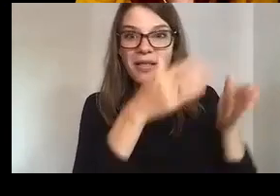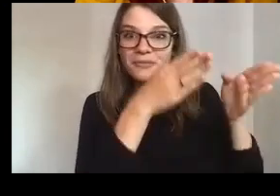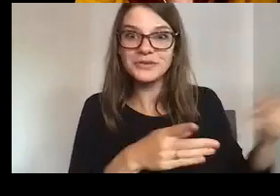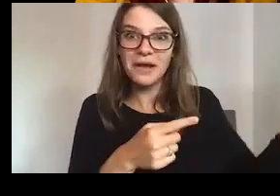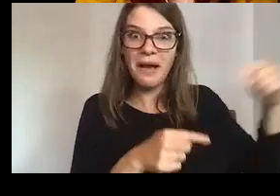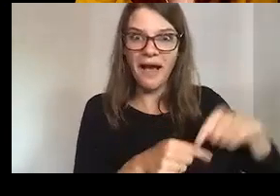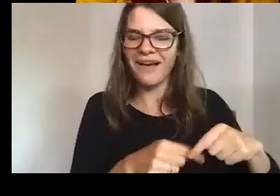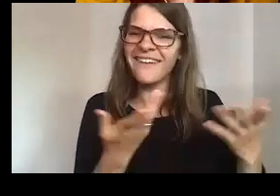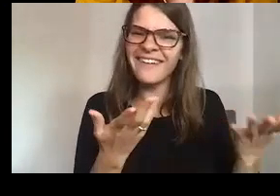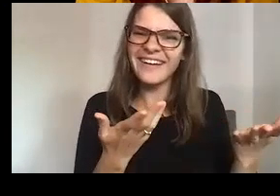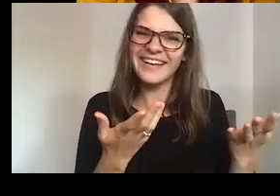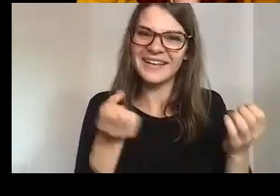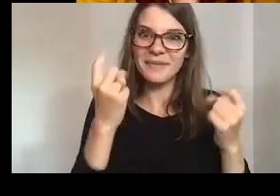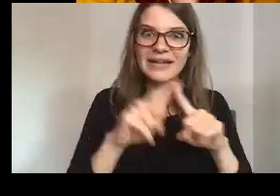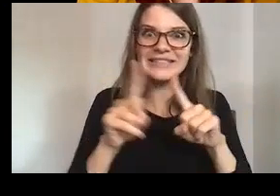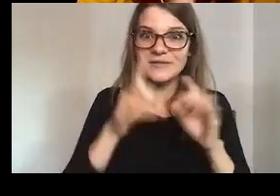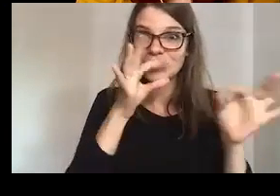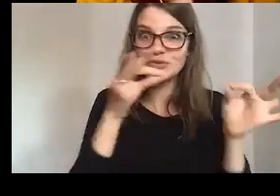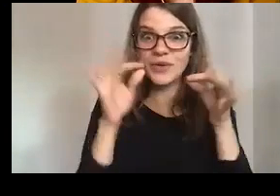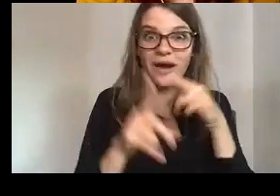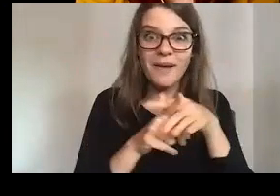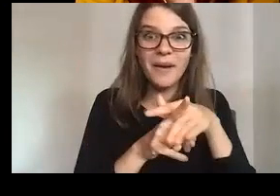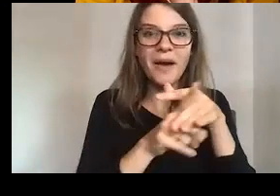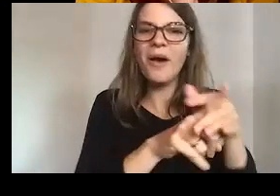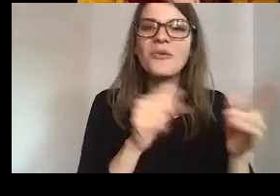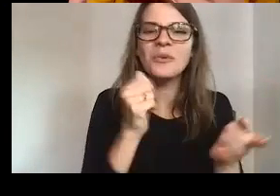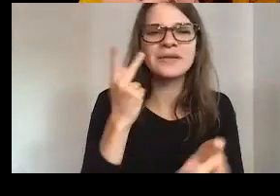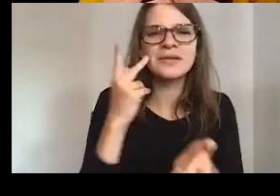that come up at home we really don't see a lot in the clinic and that's really just